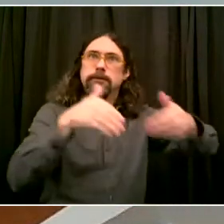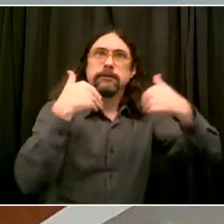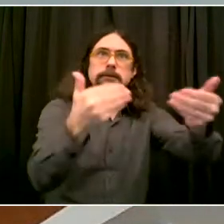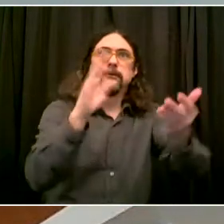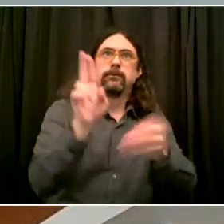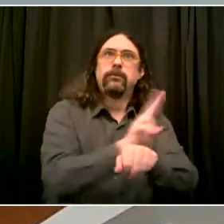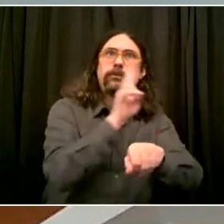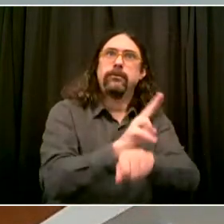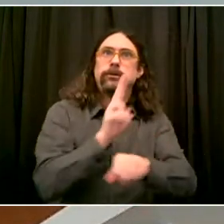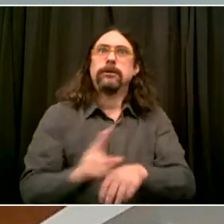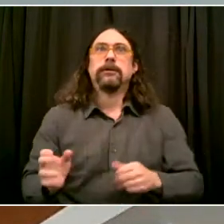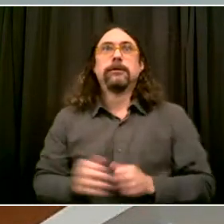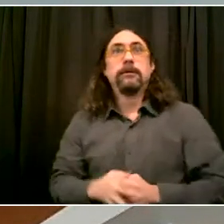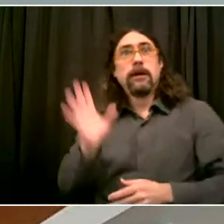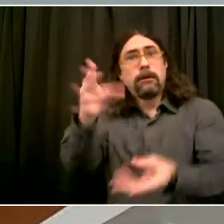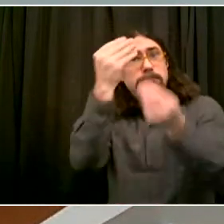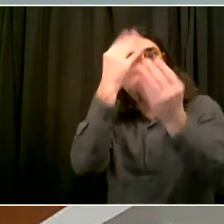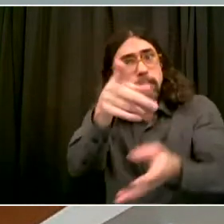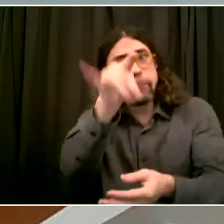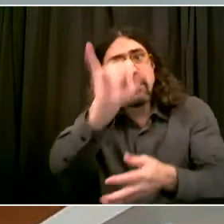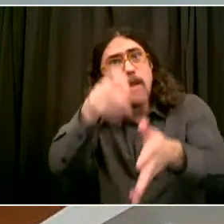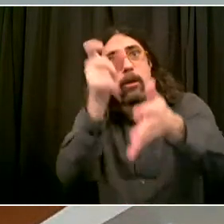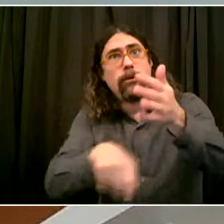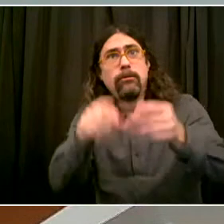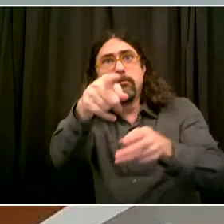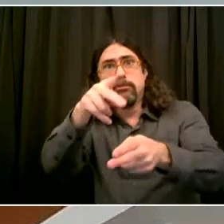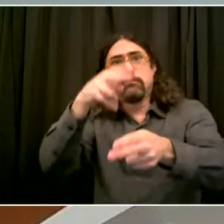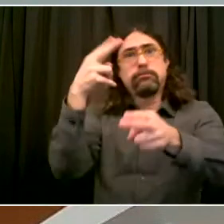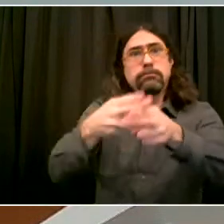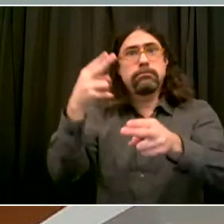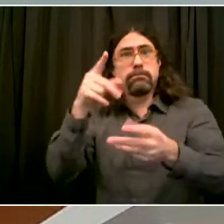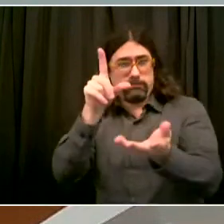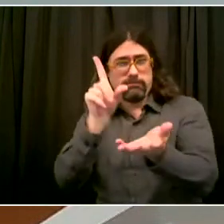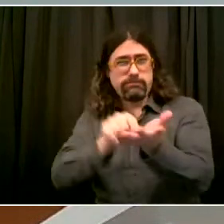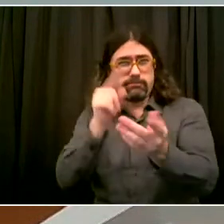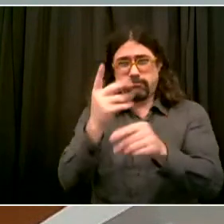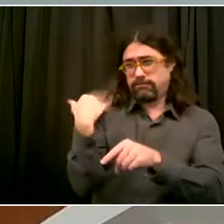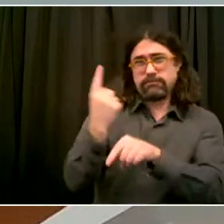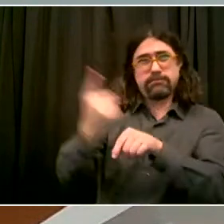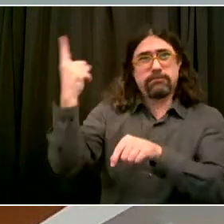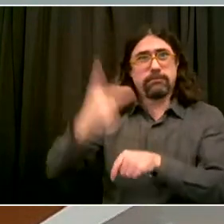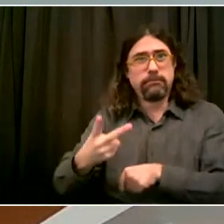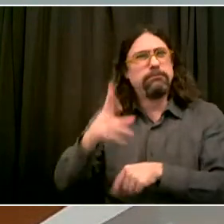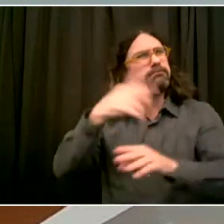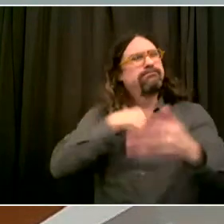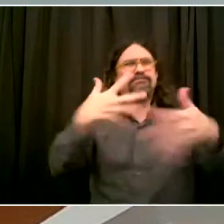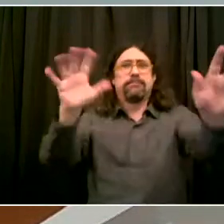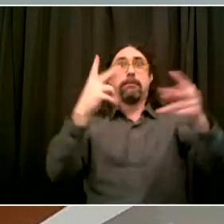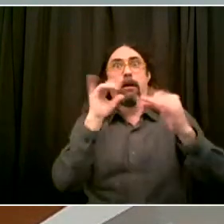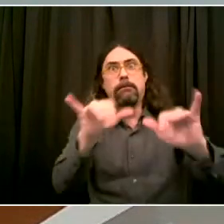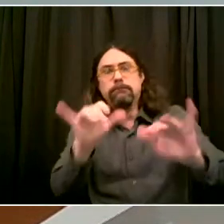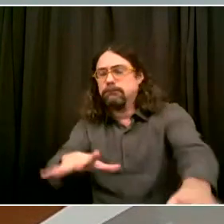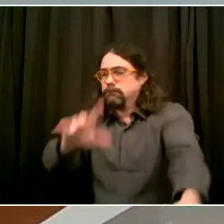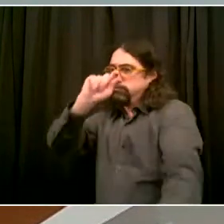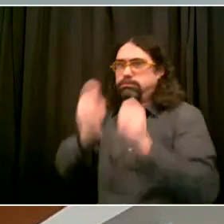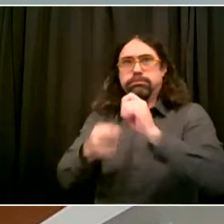WHICH WE HAVE PLENTY OF.